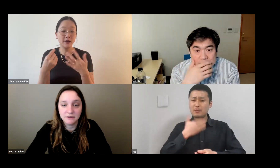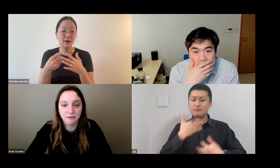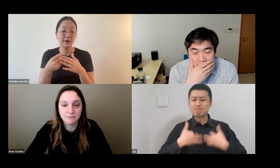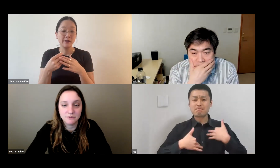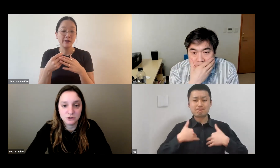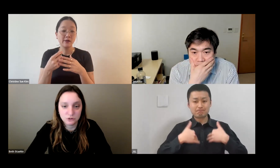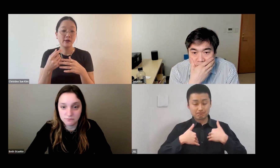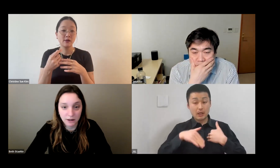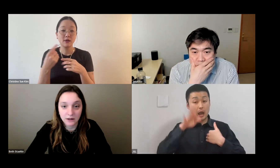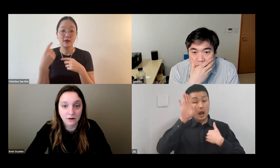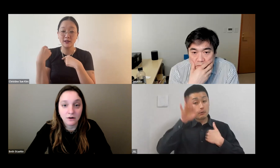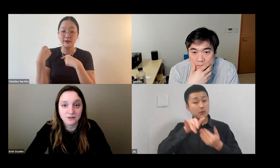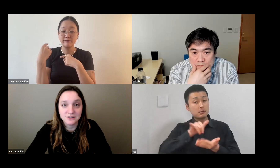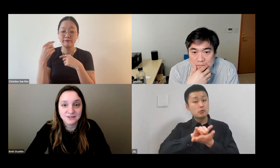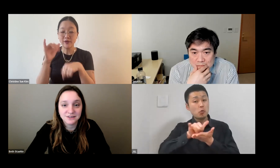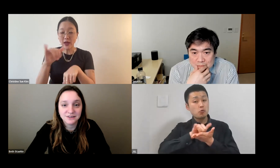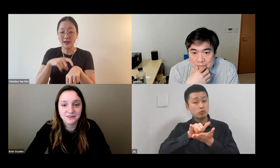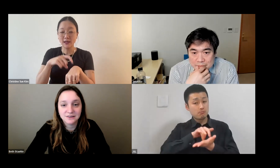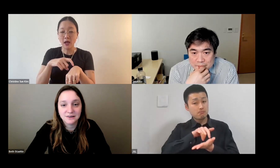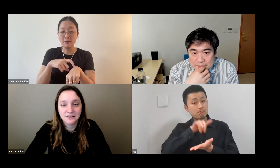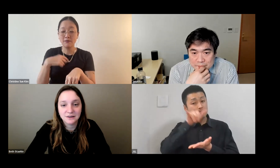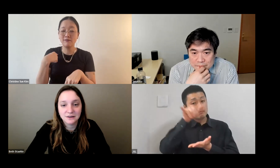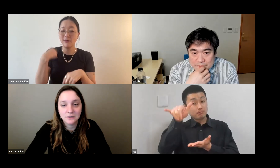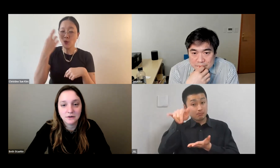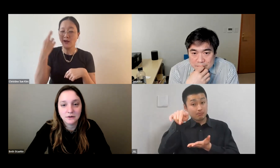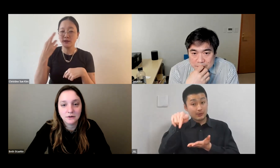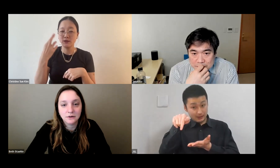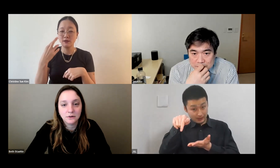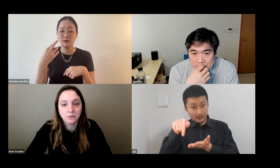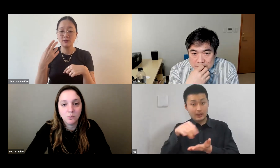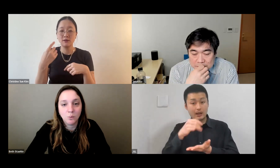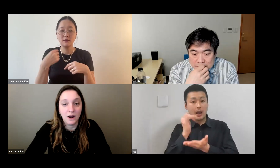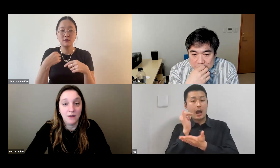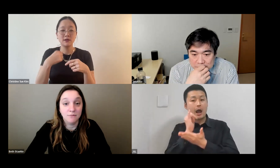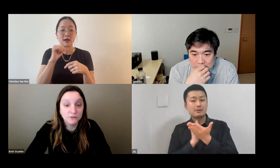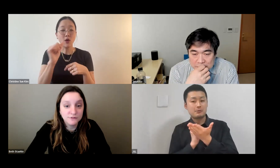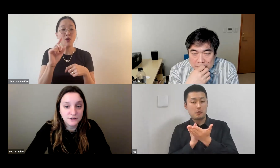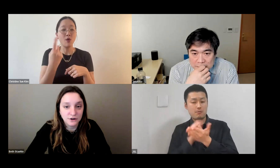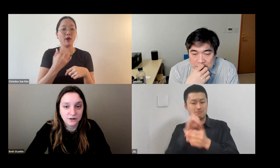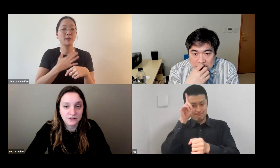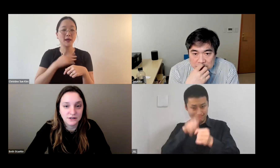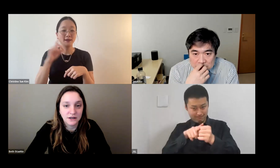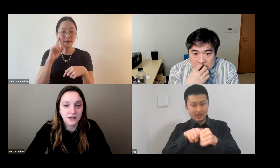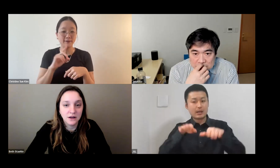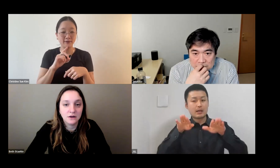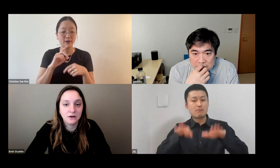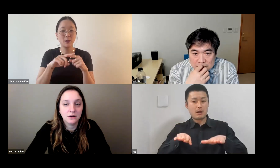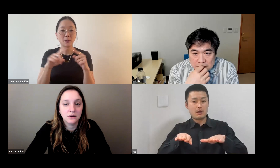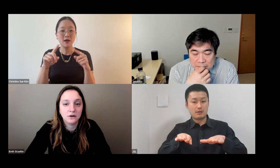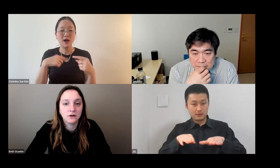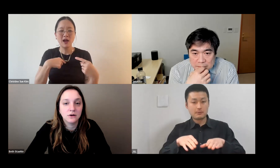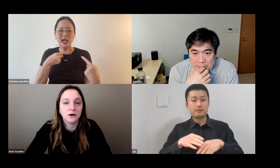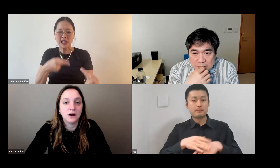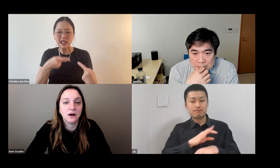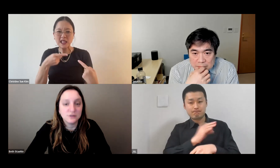from making art. When I moved to New York City, I also